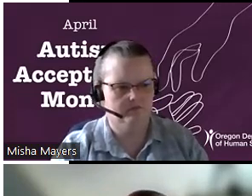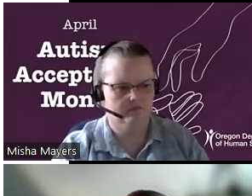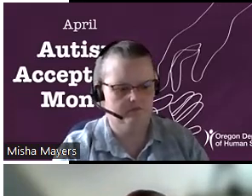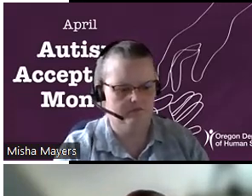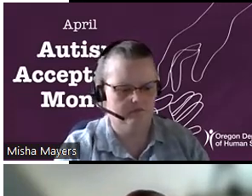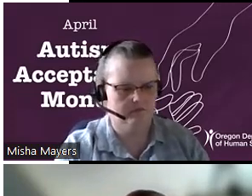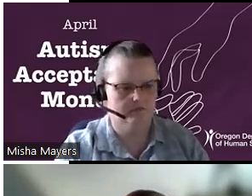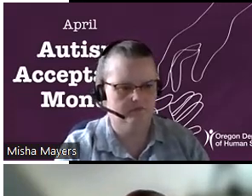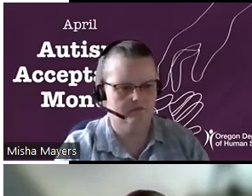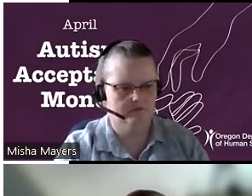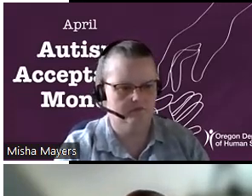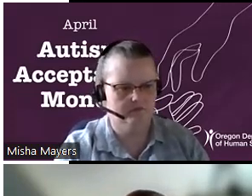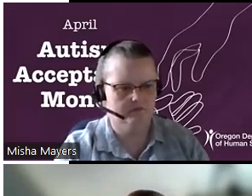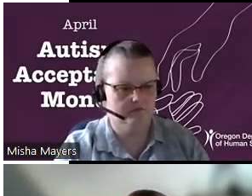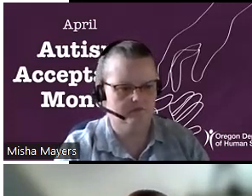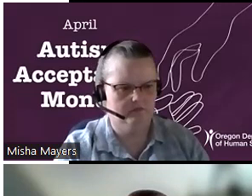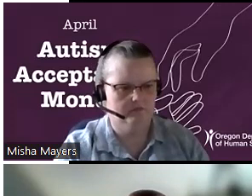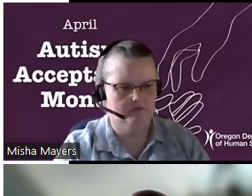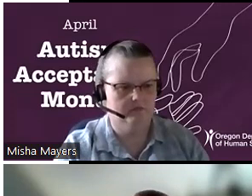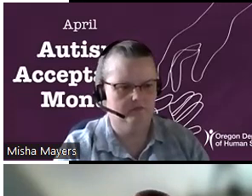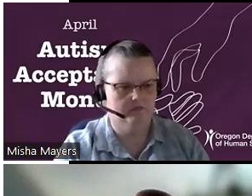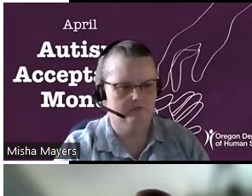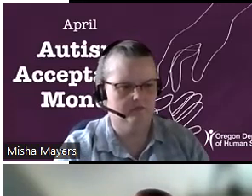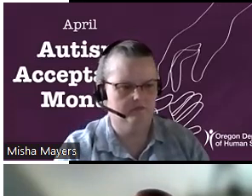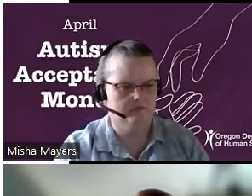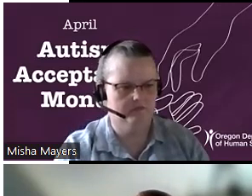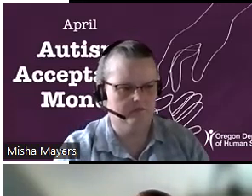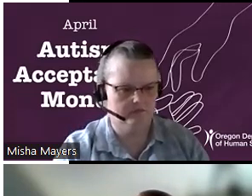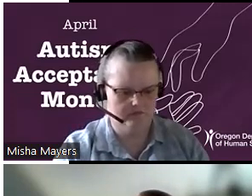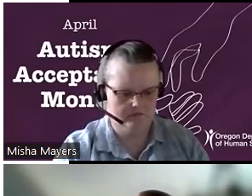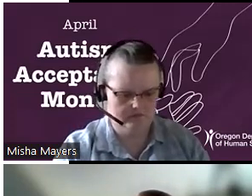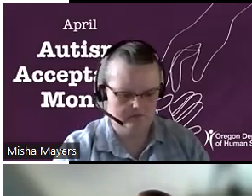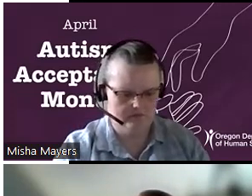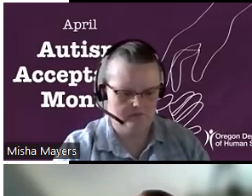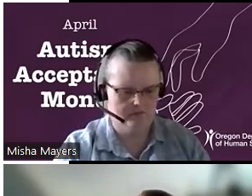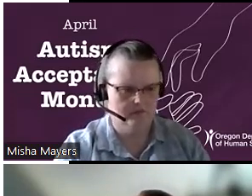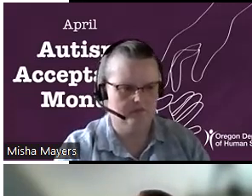IT COULD BE FOR JUST A VARIETY OF REASONS, AND SO THAT IS ONE OF THE BIG CHANGES THAT